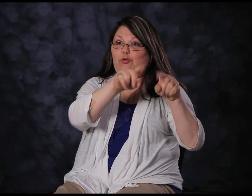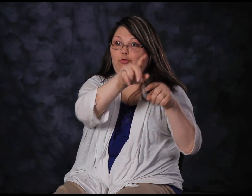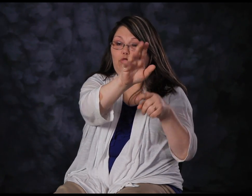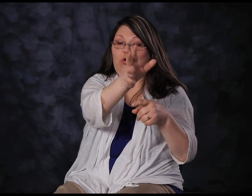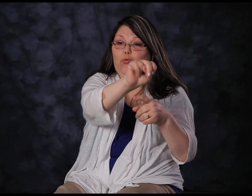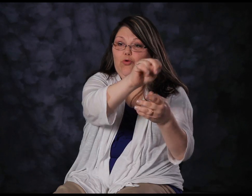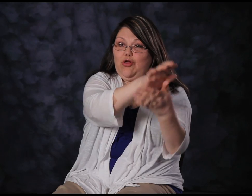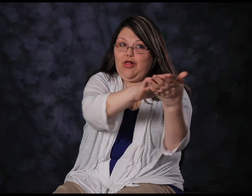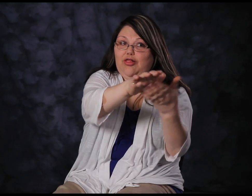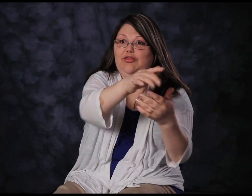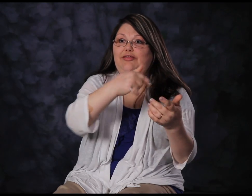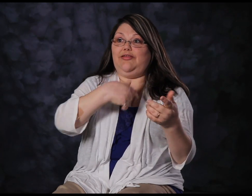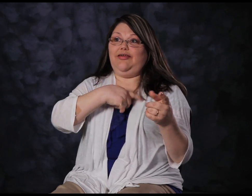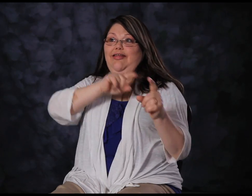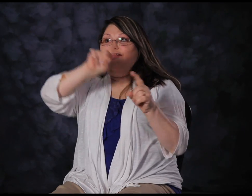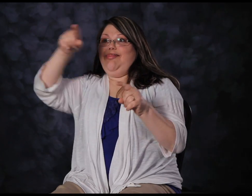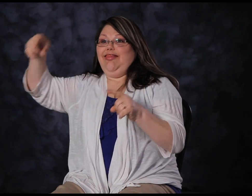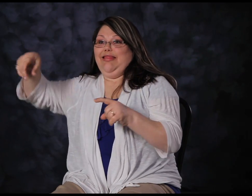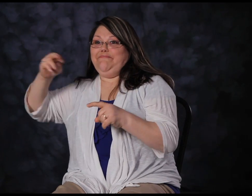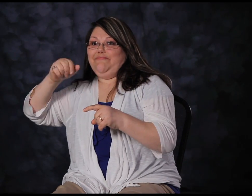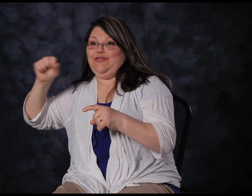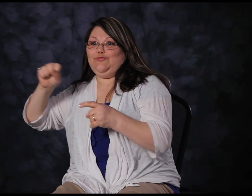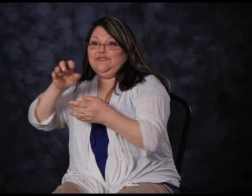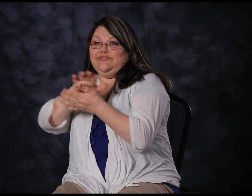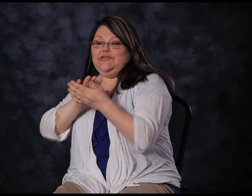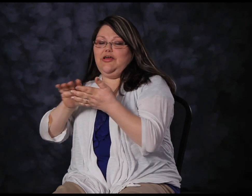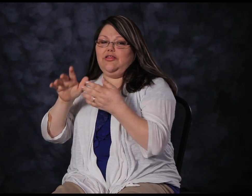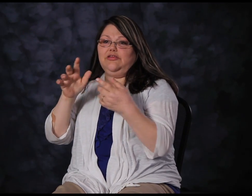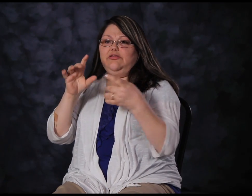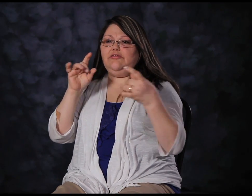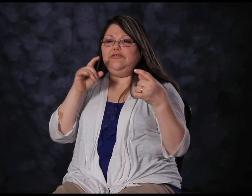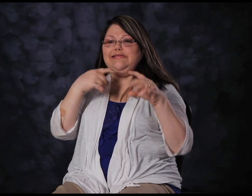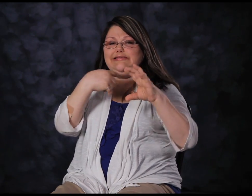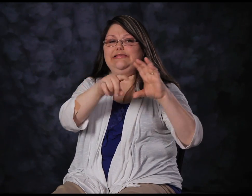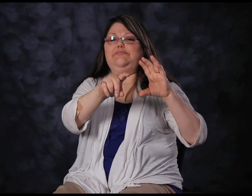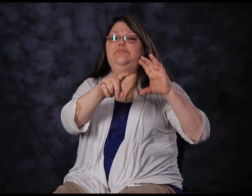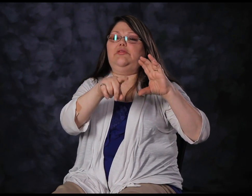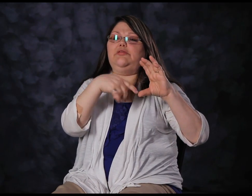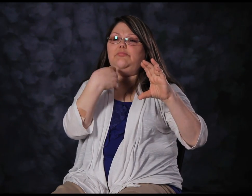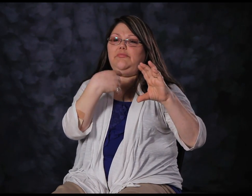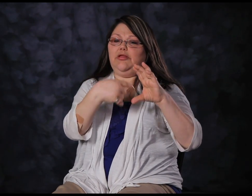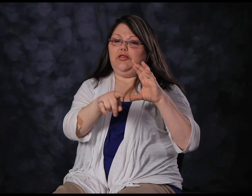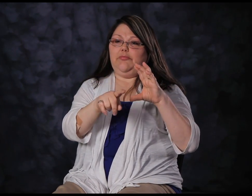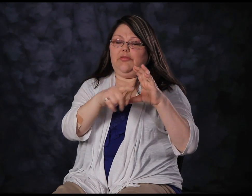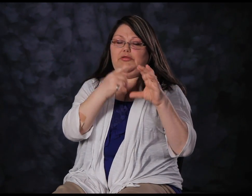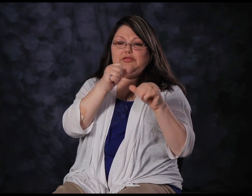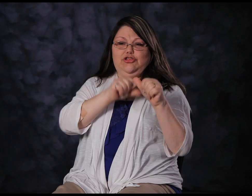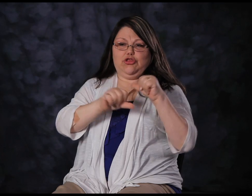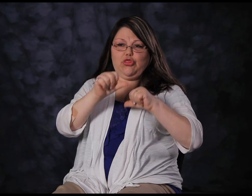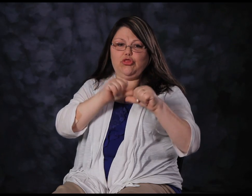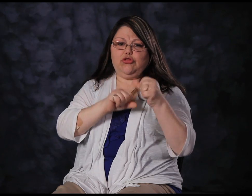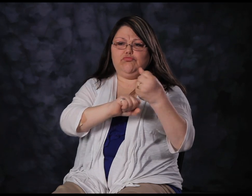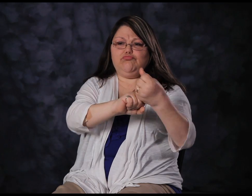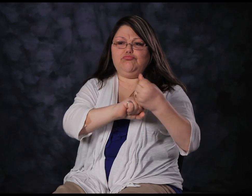We were each other’s #1. We went to separate colleges, but we were in touch regularly.